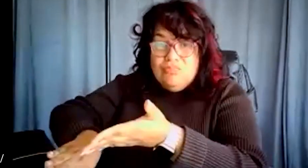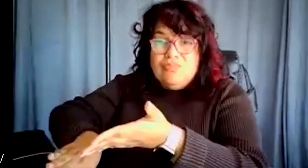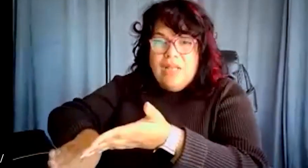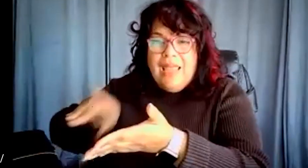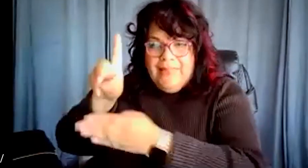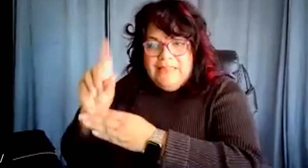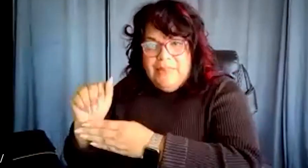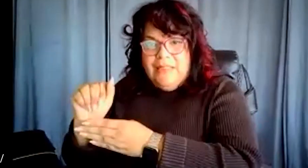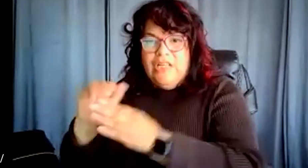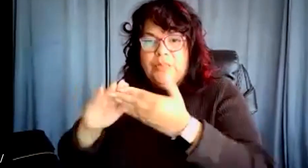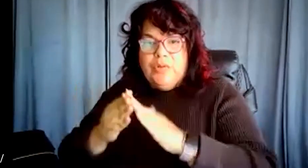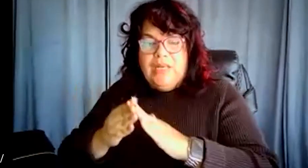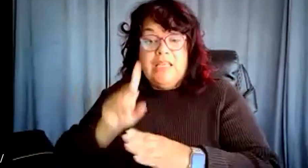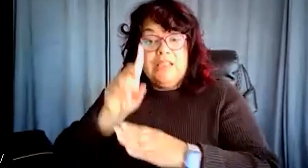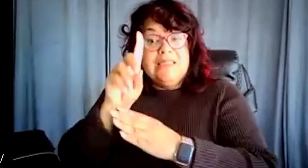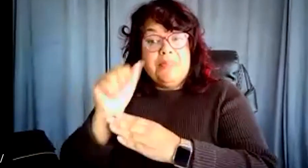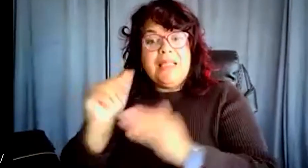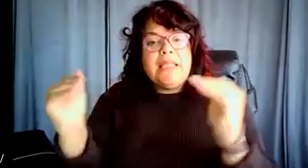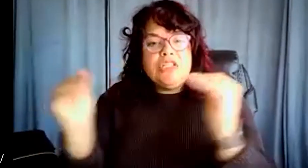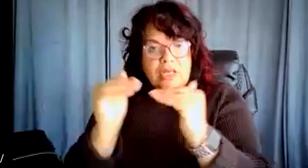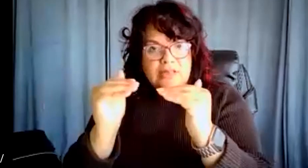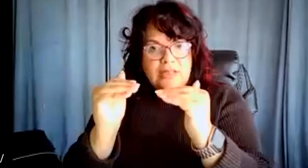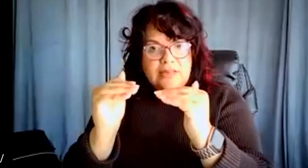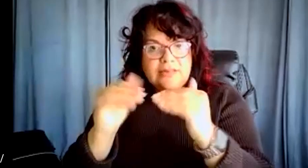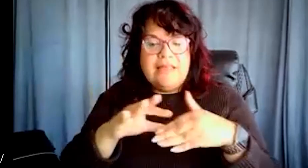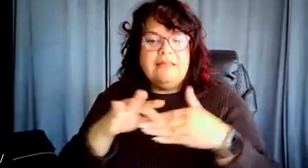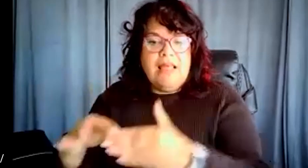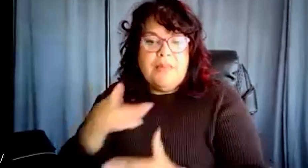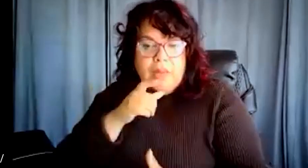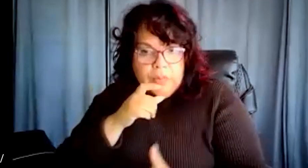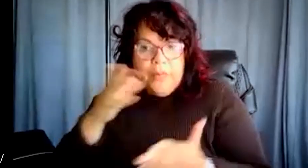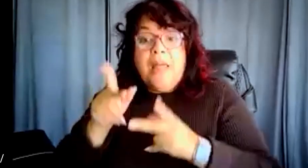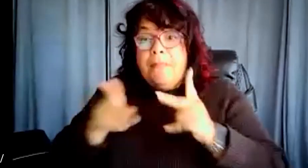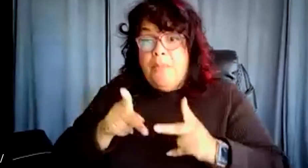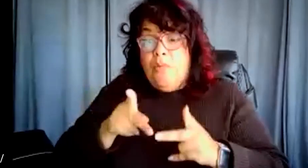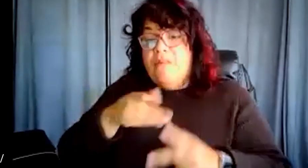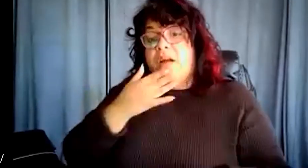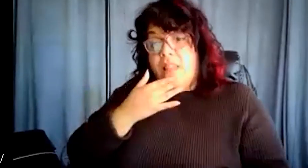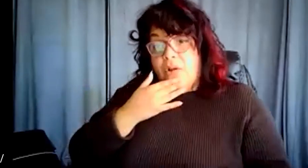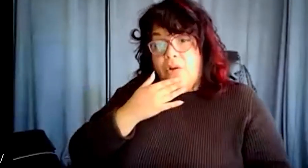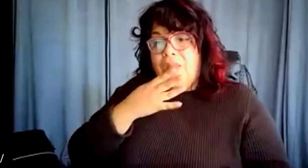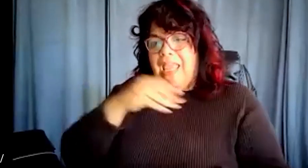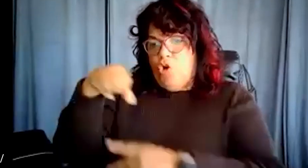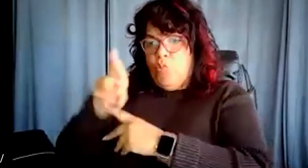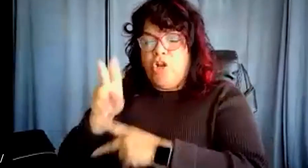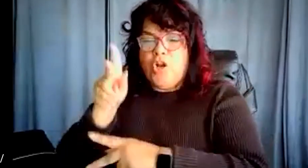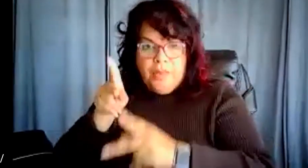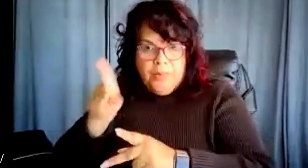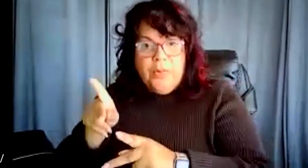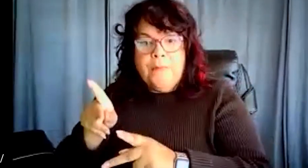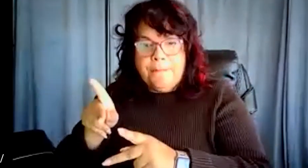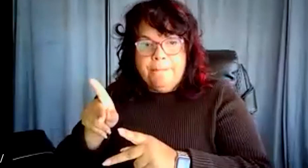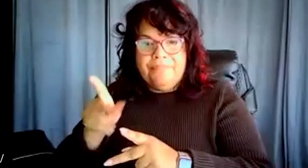Disability Justice is led by people of color and by queer folks who said, "No, we don't